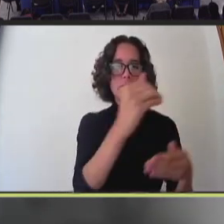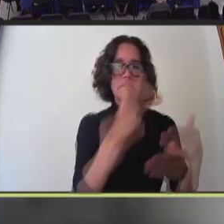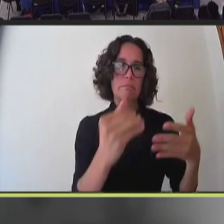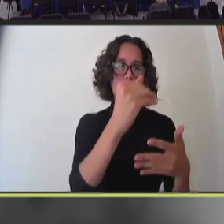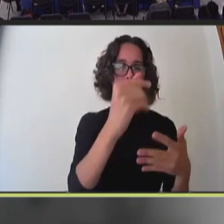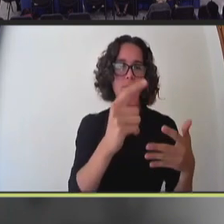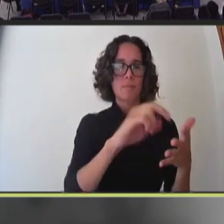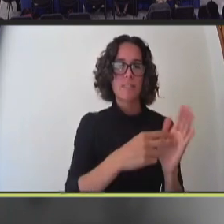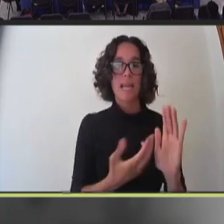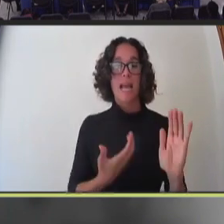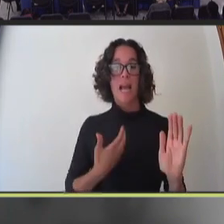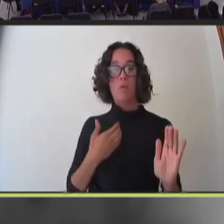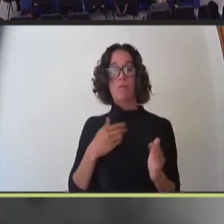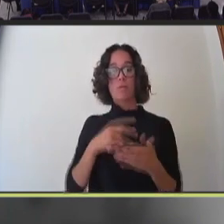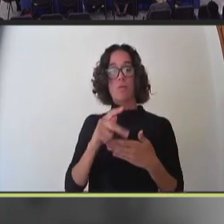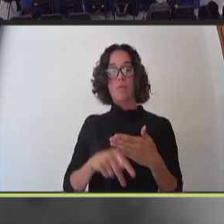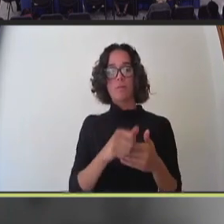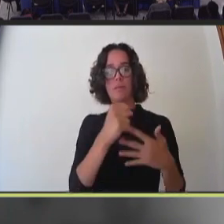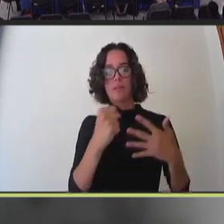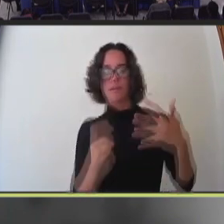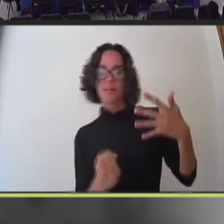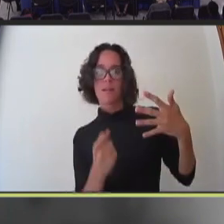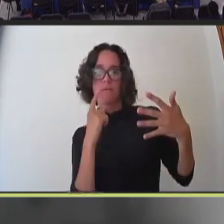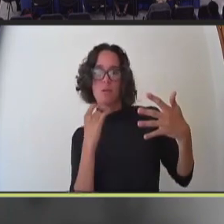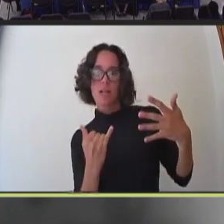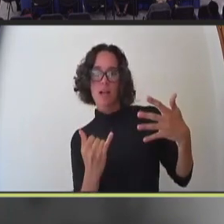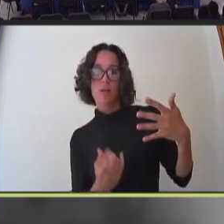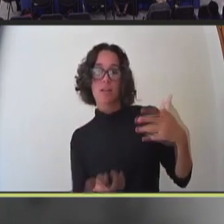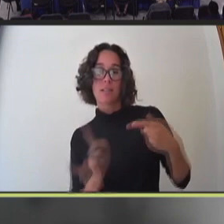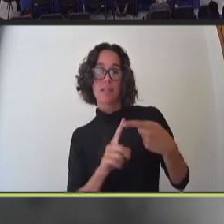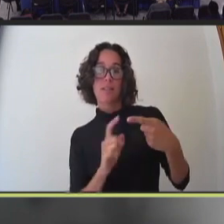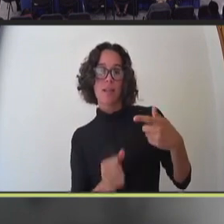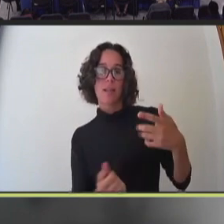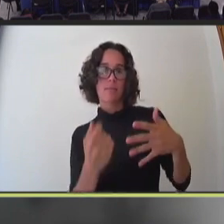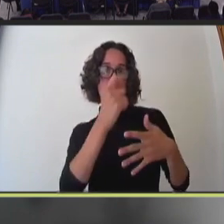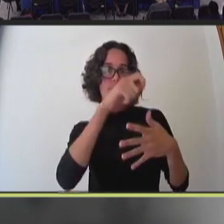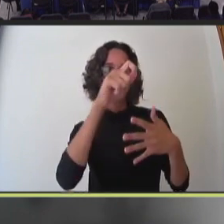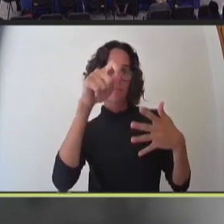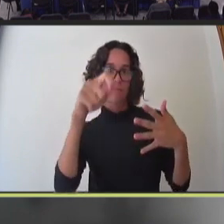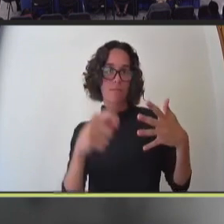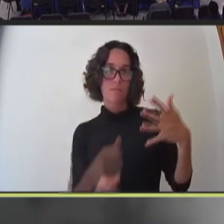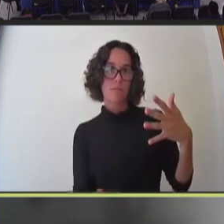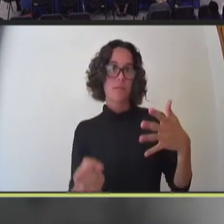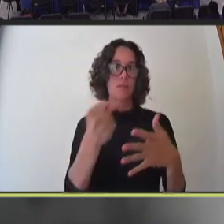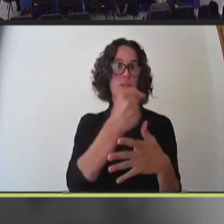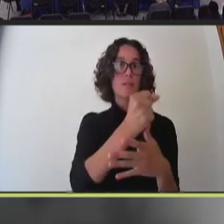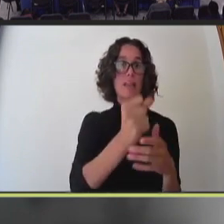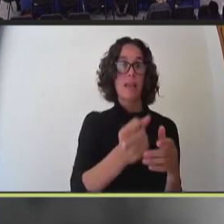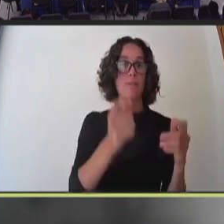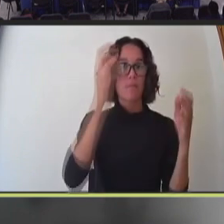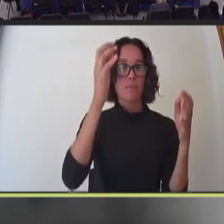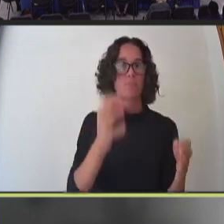for the time being until they can prioritize the signature for the IZ Gateway agreement.